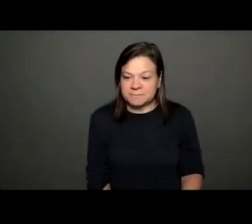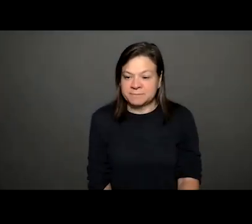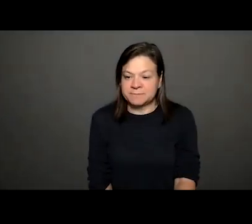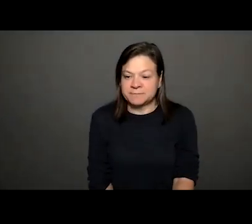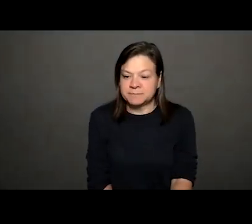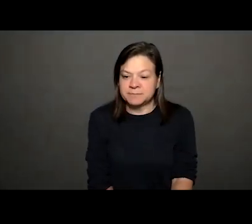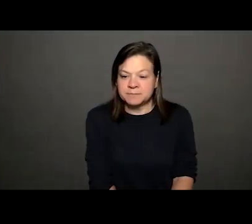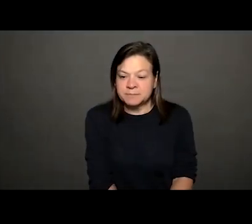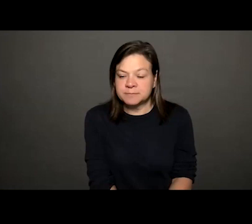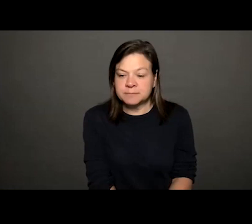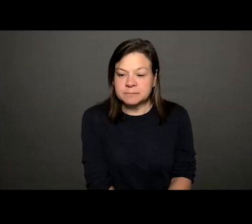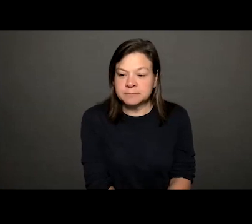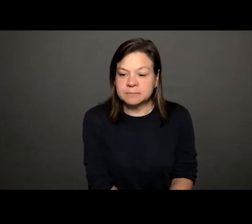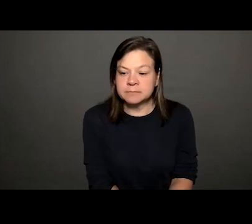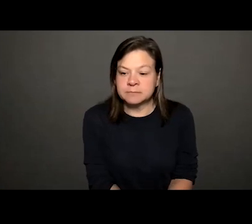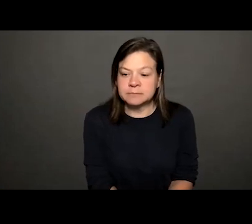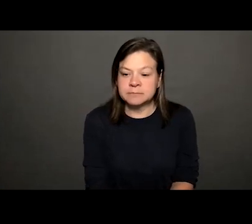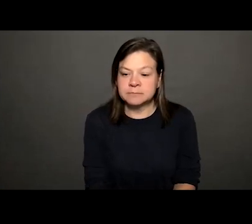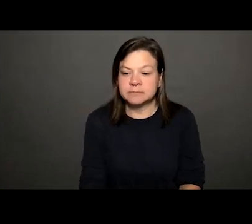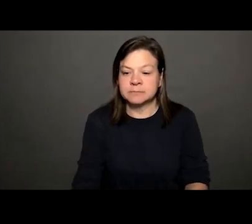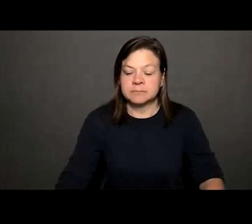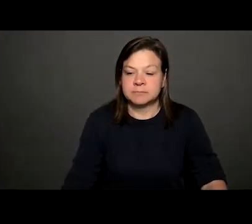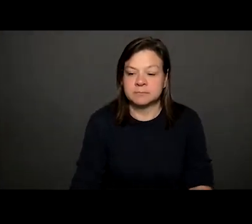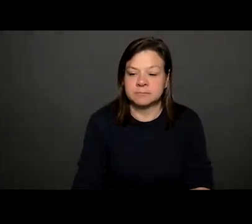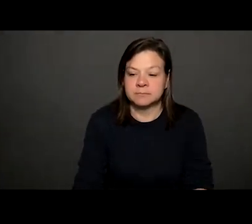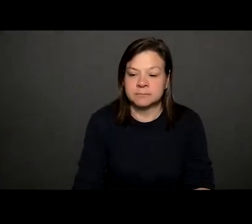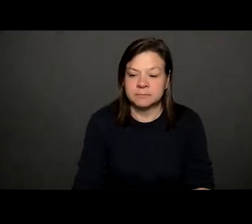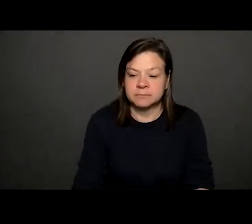SO AND A QUICK REMINDER PLEASE USE THE Q & A FEATURE IF